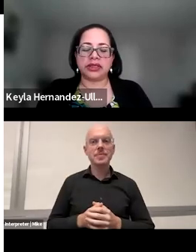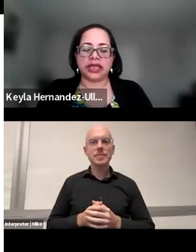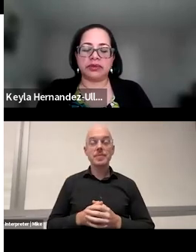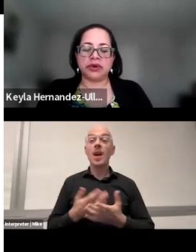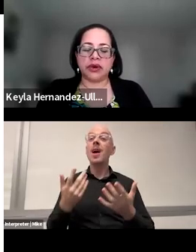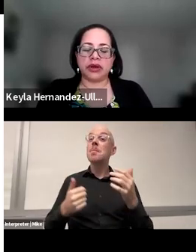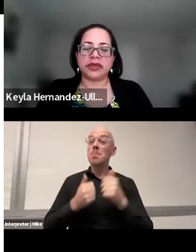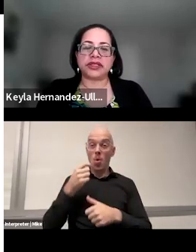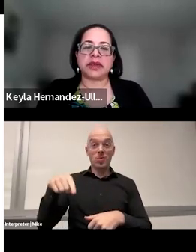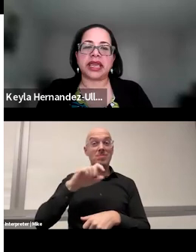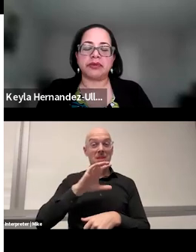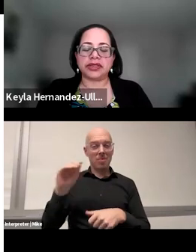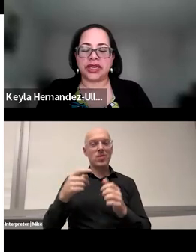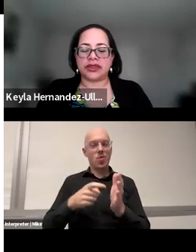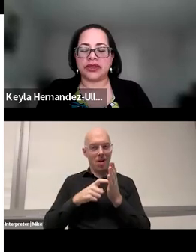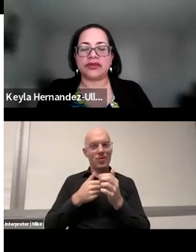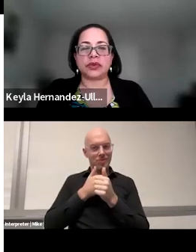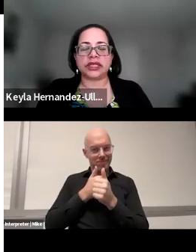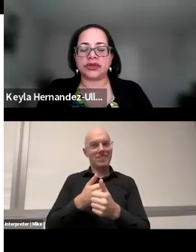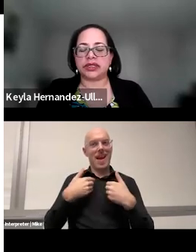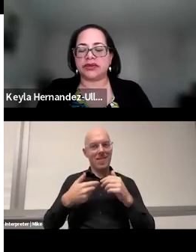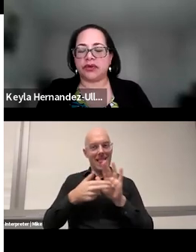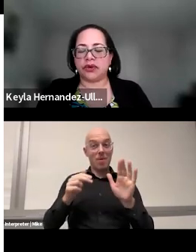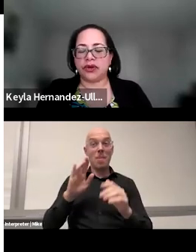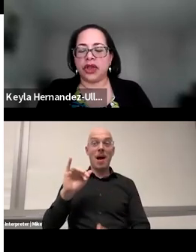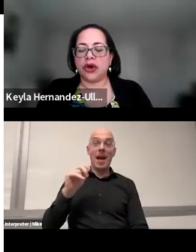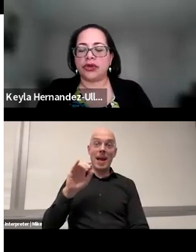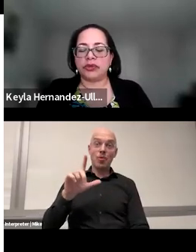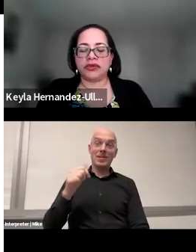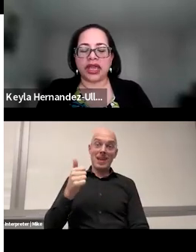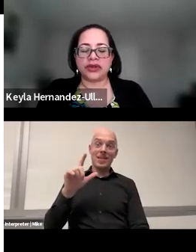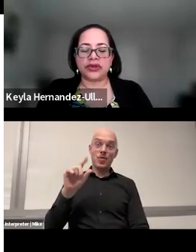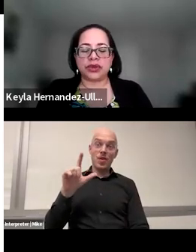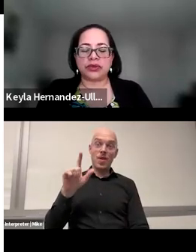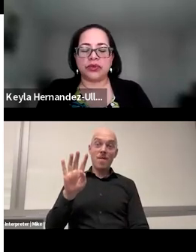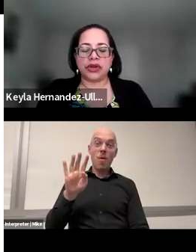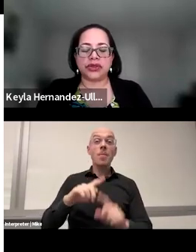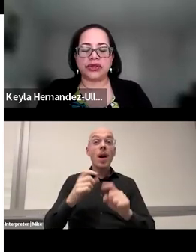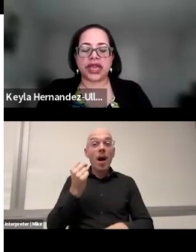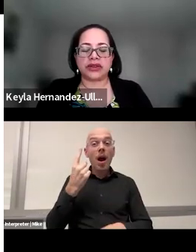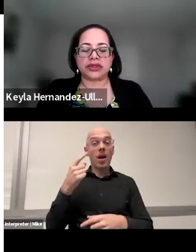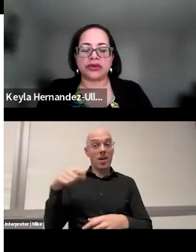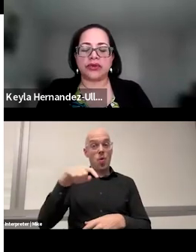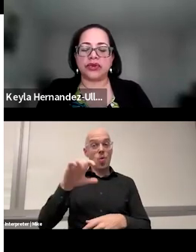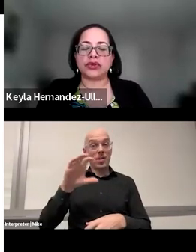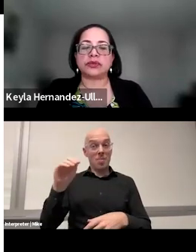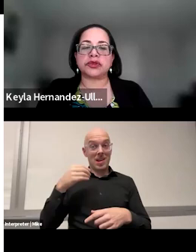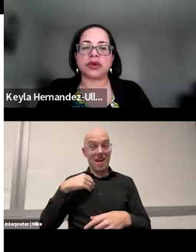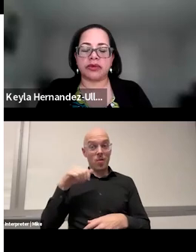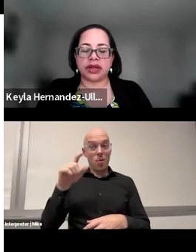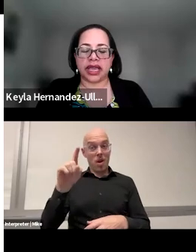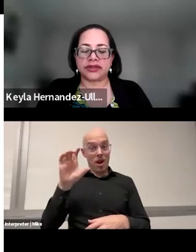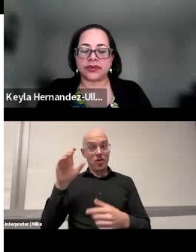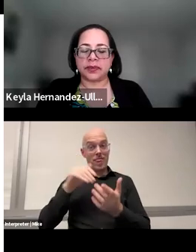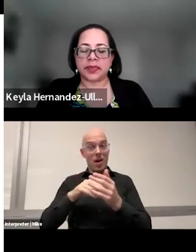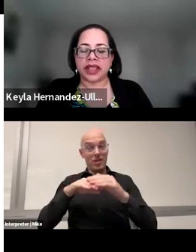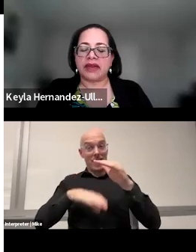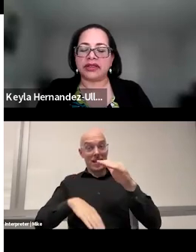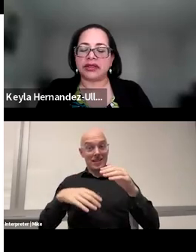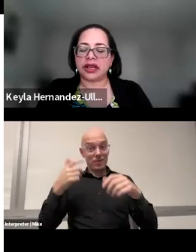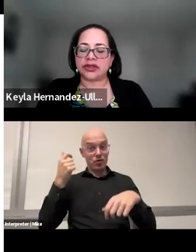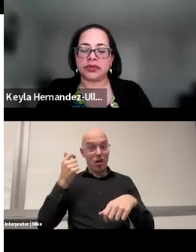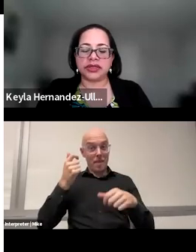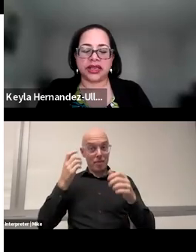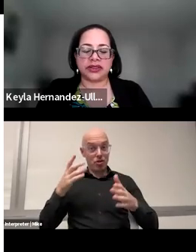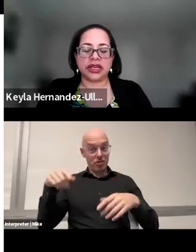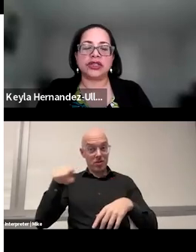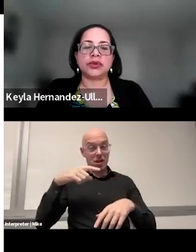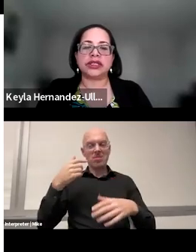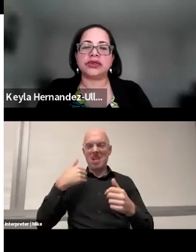Keyla Hernandez-Ulloa: Most providers were required to comply with the label requirements by April 10, th of 2,024. Although providers with 100,000 or fewer subscriber lines.